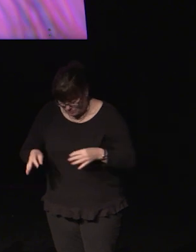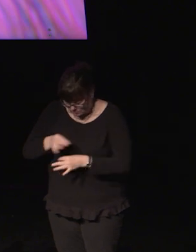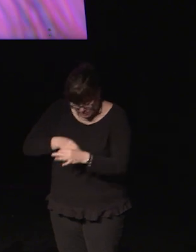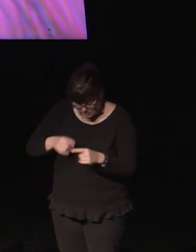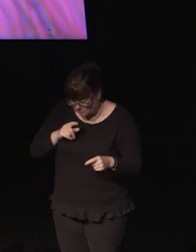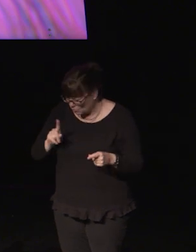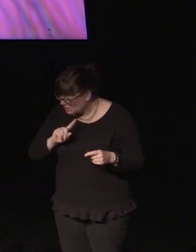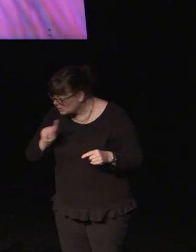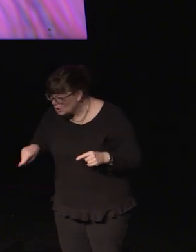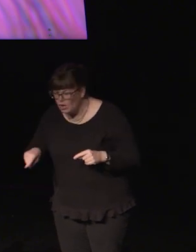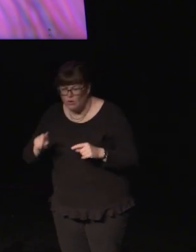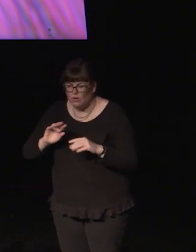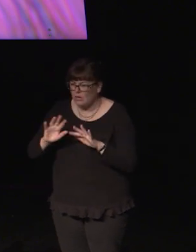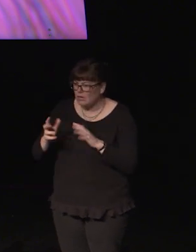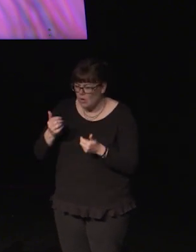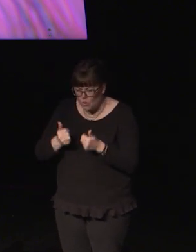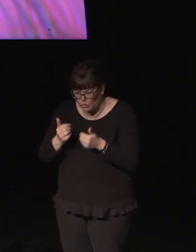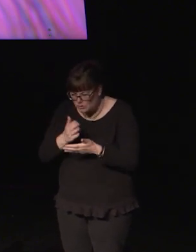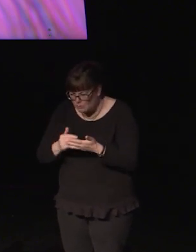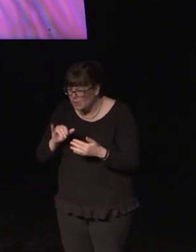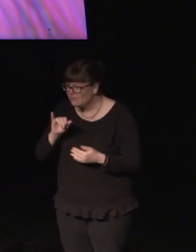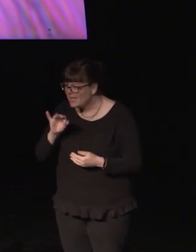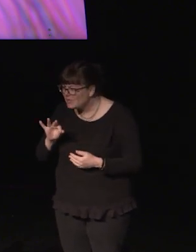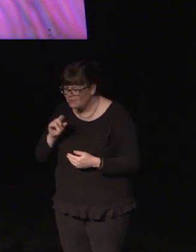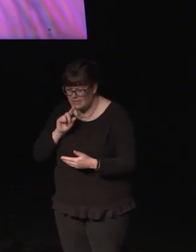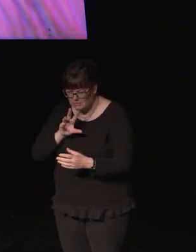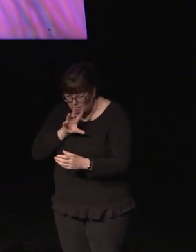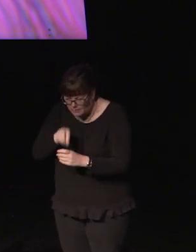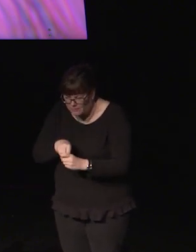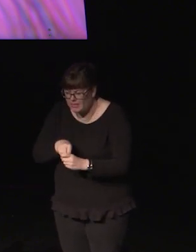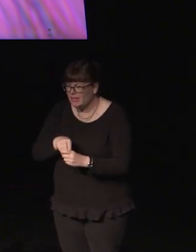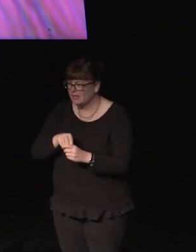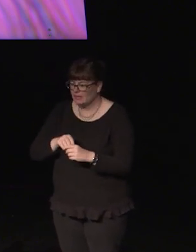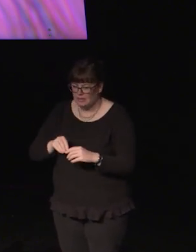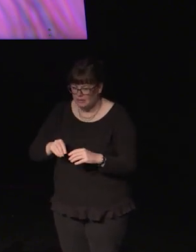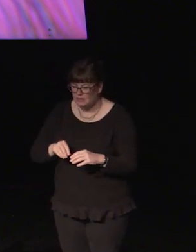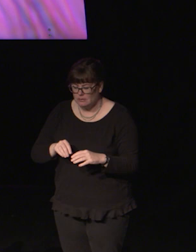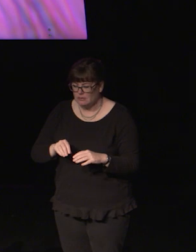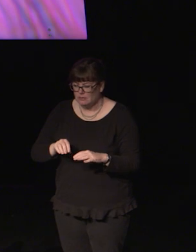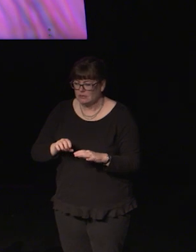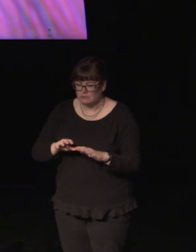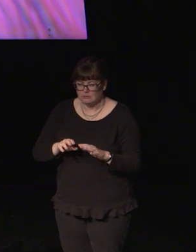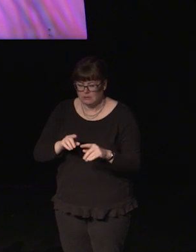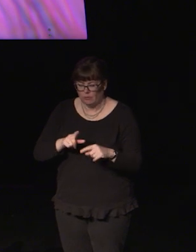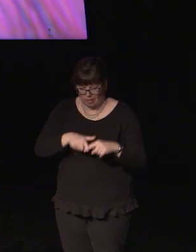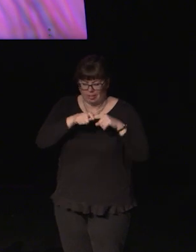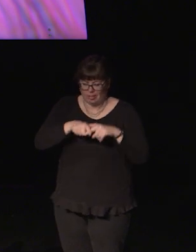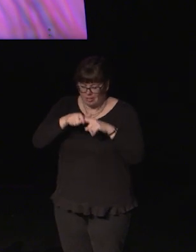You know. What part of the interface did that go to? So like, you know. This ties into the kind of the wish list later on.